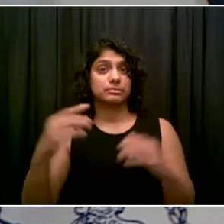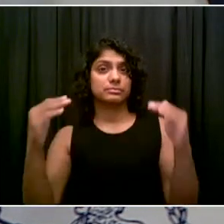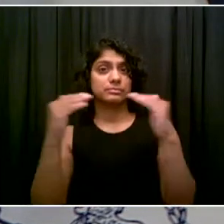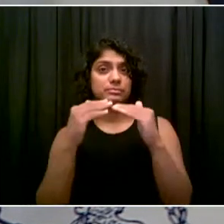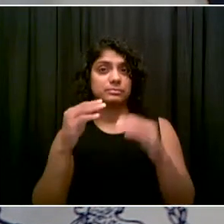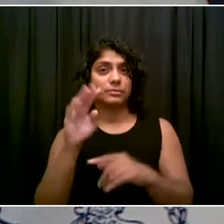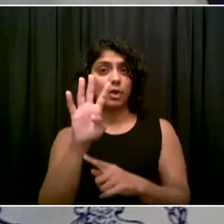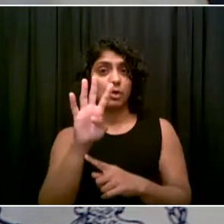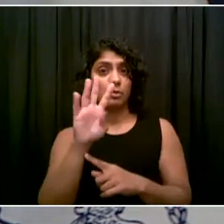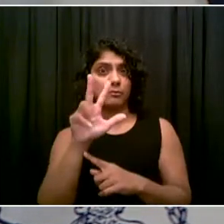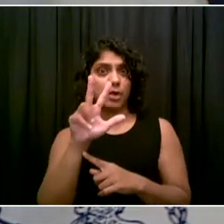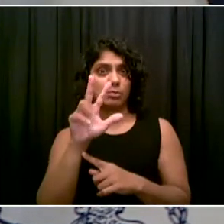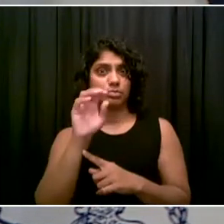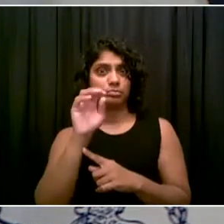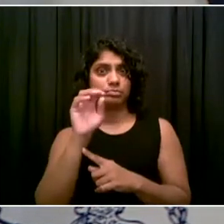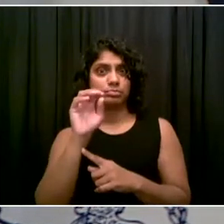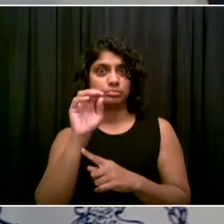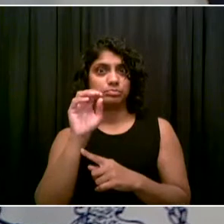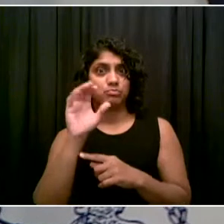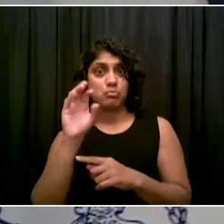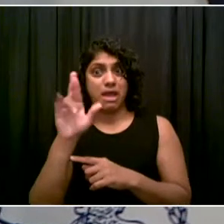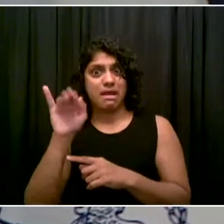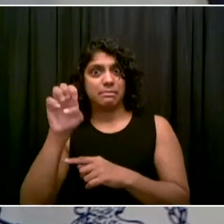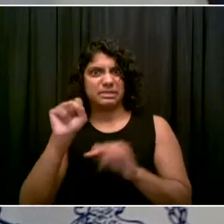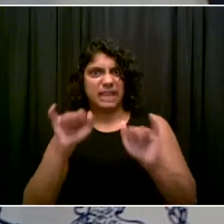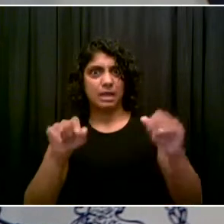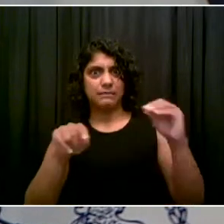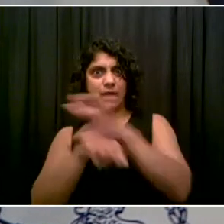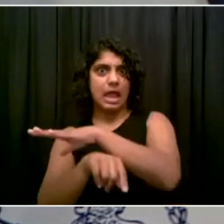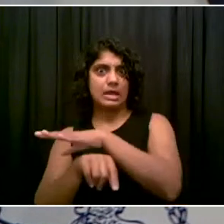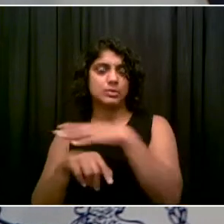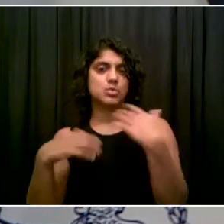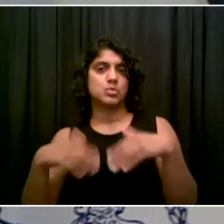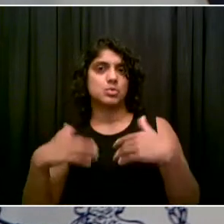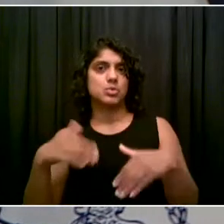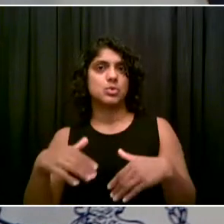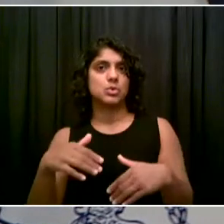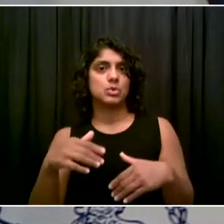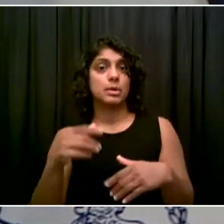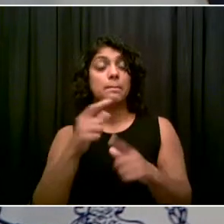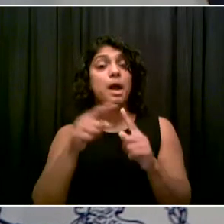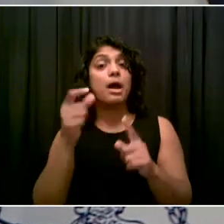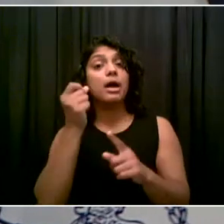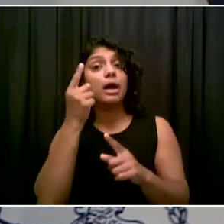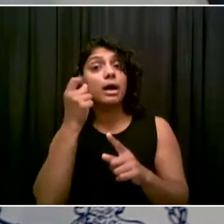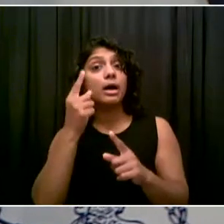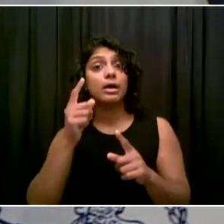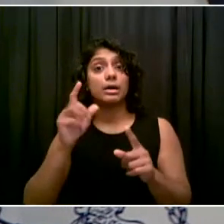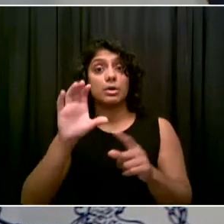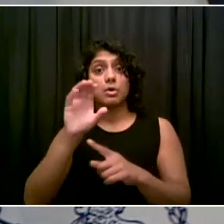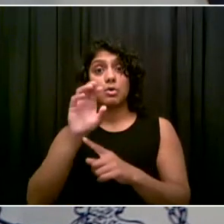YEAR. DO WE HAVE NUMBERS ON GANG SHOOTINGS AND MURDERS OVER THE LAST FEW MONTHS AND WHY YOU THINK THIS